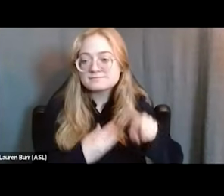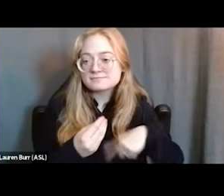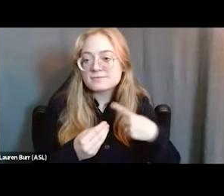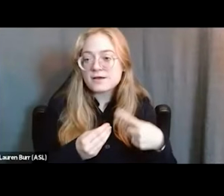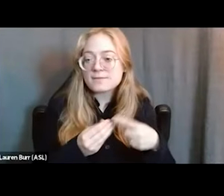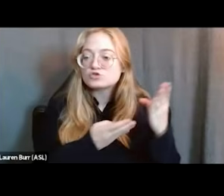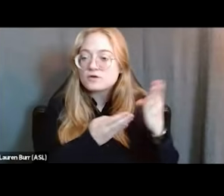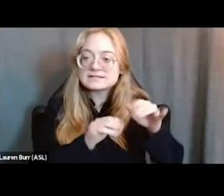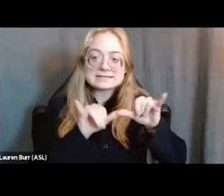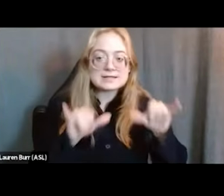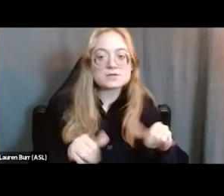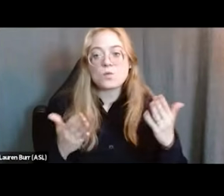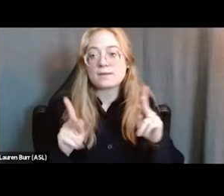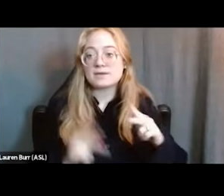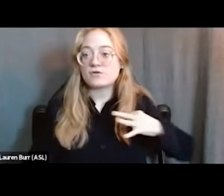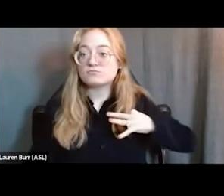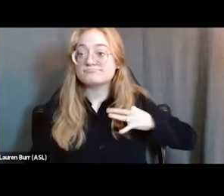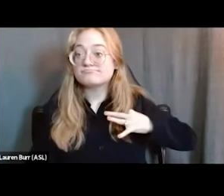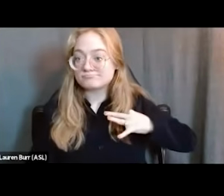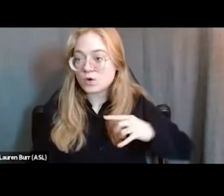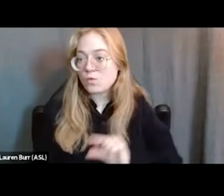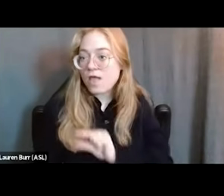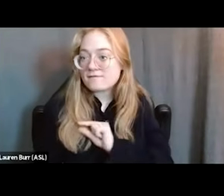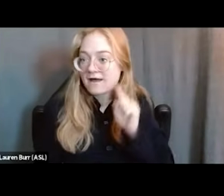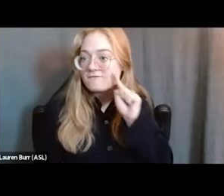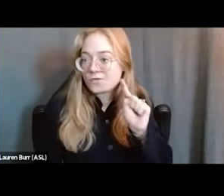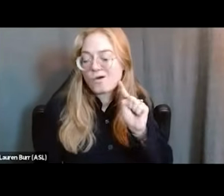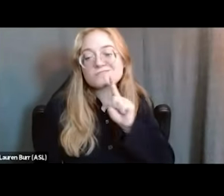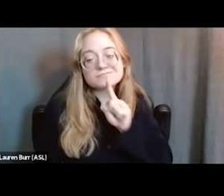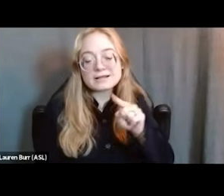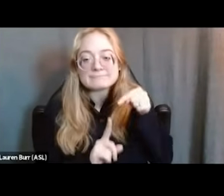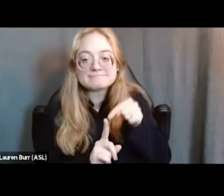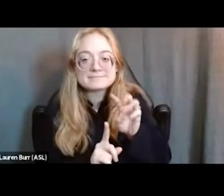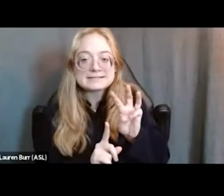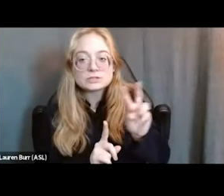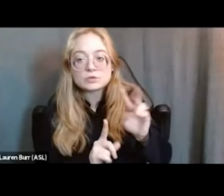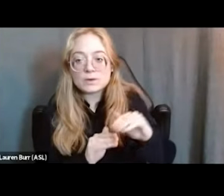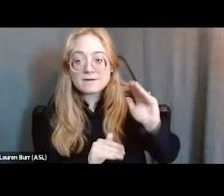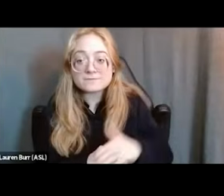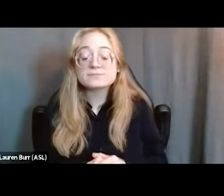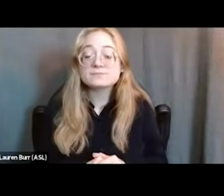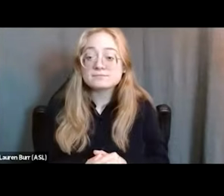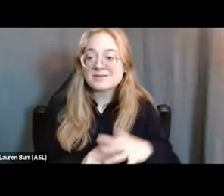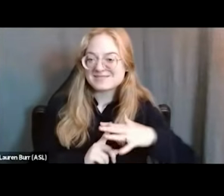and what people are eligible for. However, to lay some context around people experiencing homelessness,